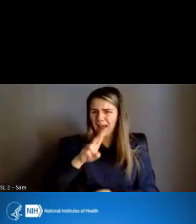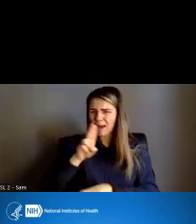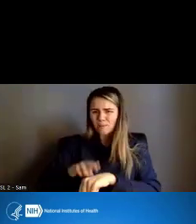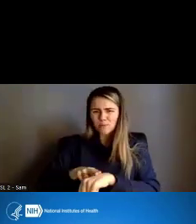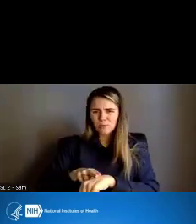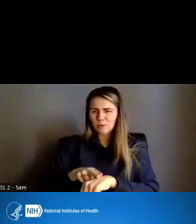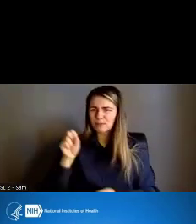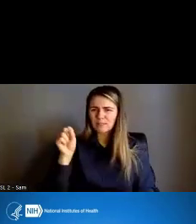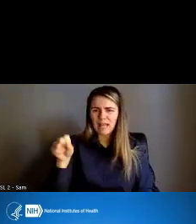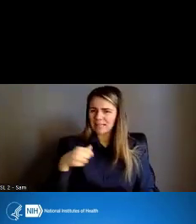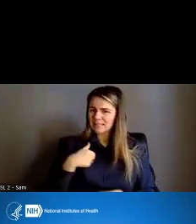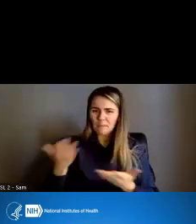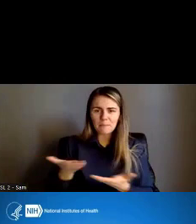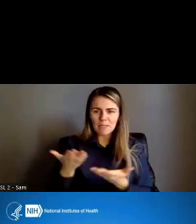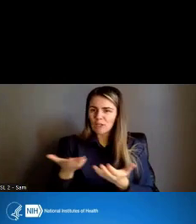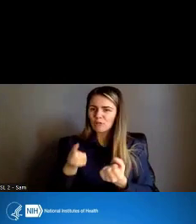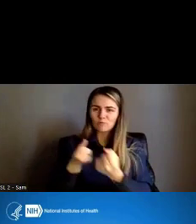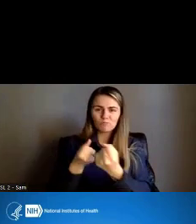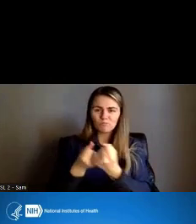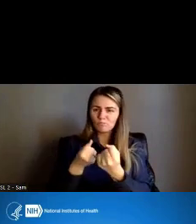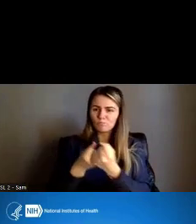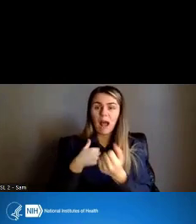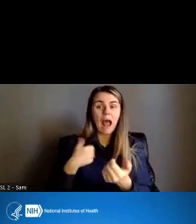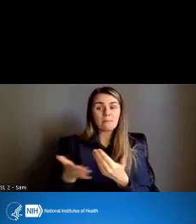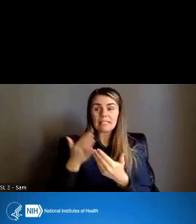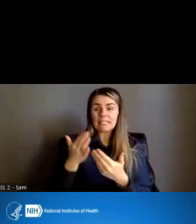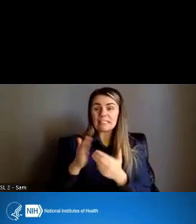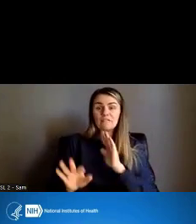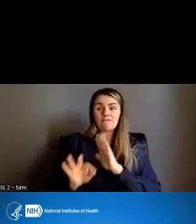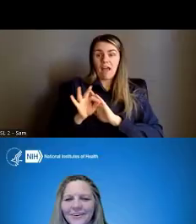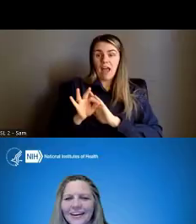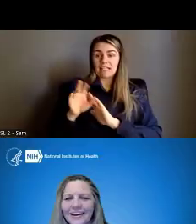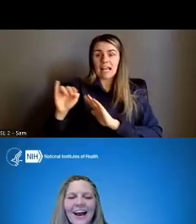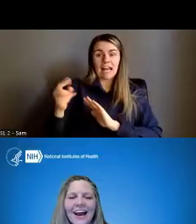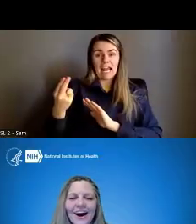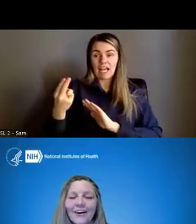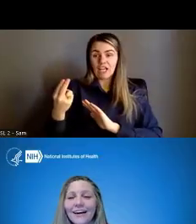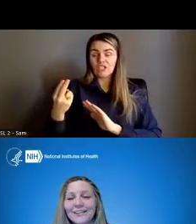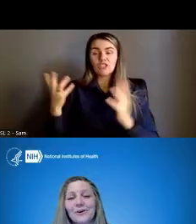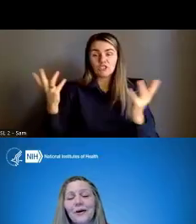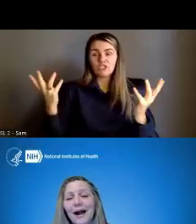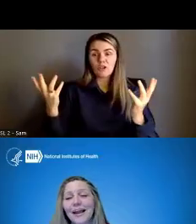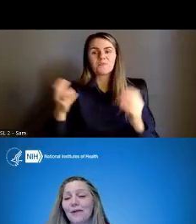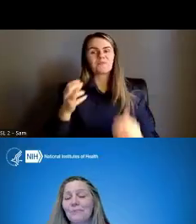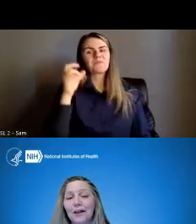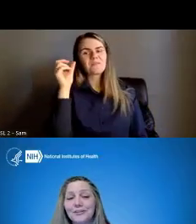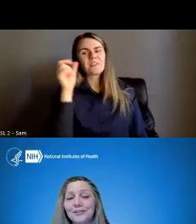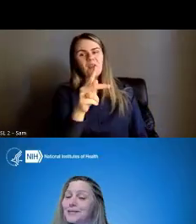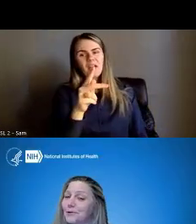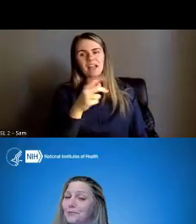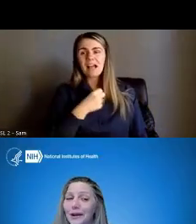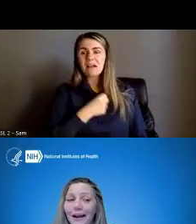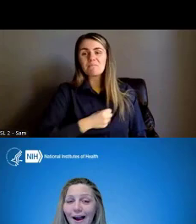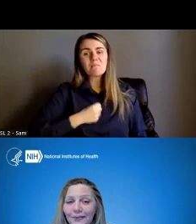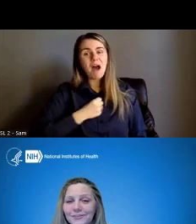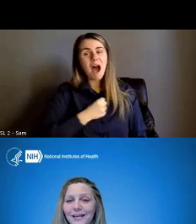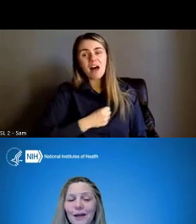That's what I'm here for today. I'm easy to find at NIH. Cynthia Dwyer: Okay, great. Michael Sesma: Yeah. Cynthia Dwyer: All right. So, I apologize, but we are out of time.